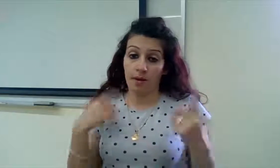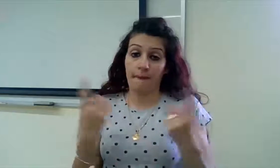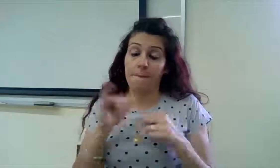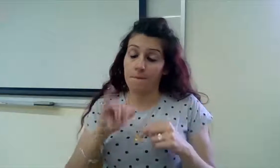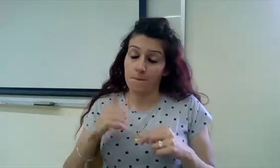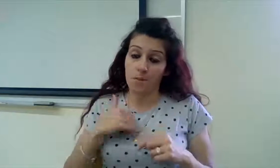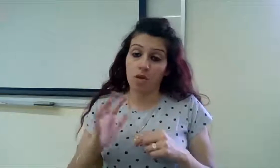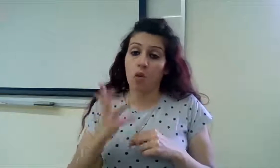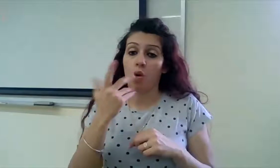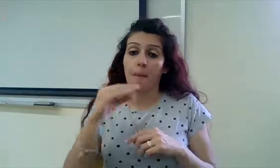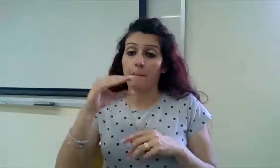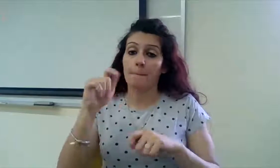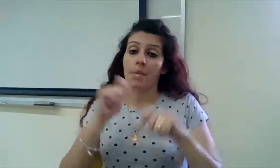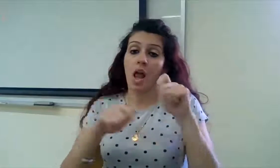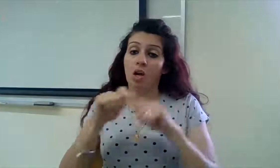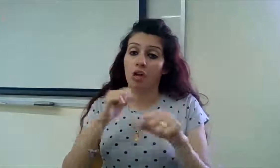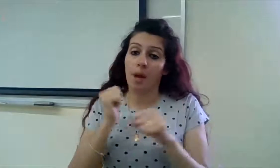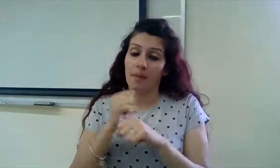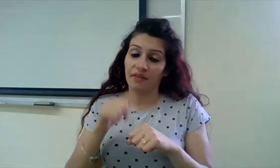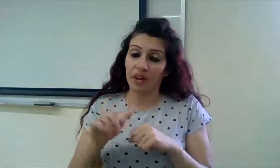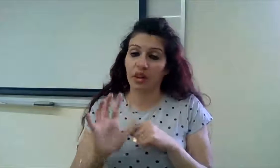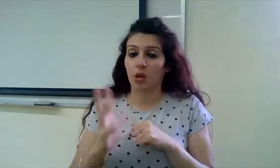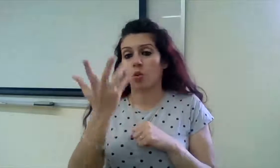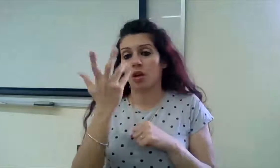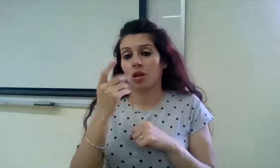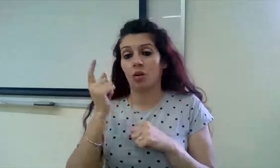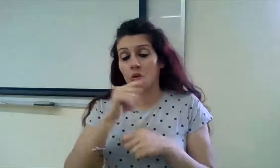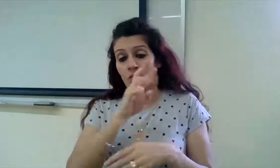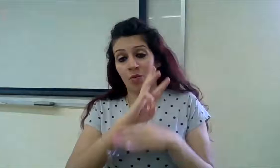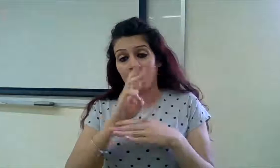able to make those resources more openly available